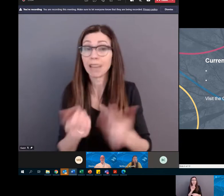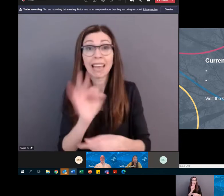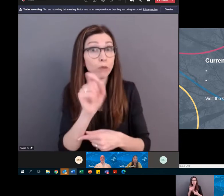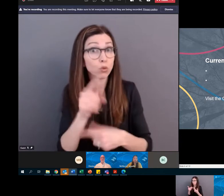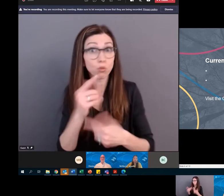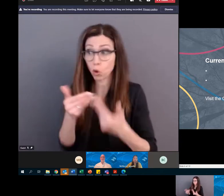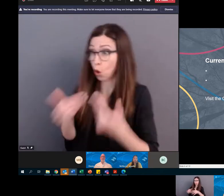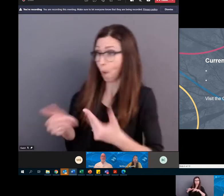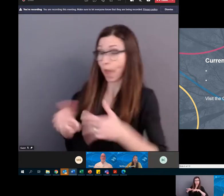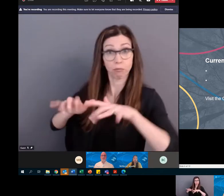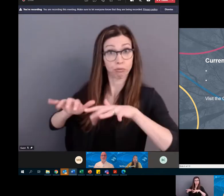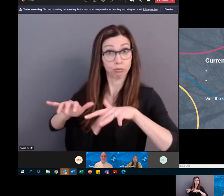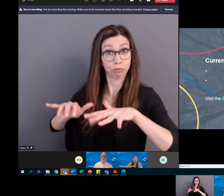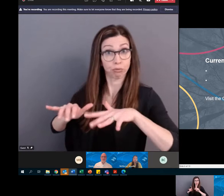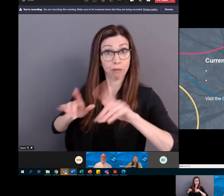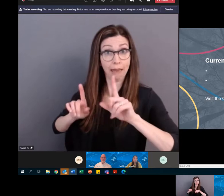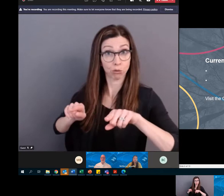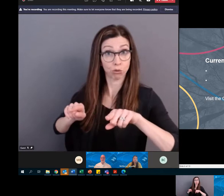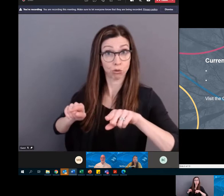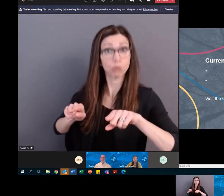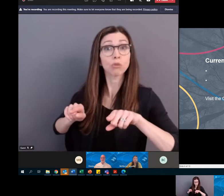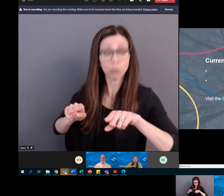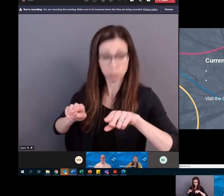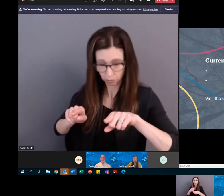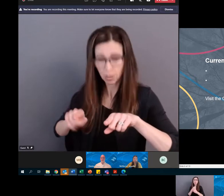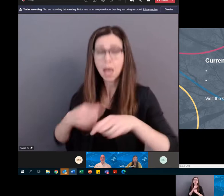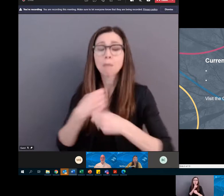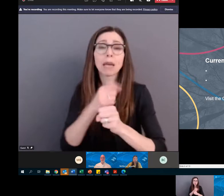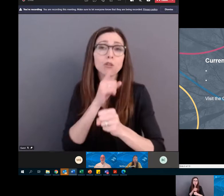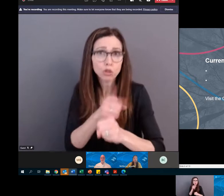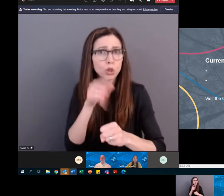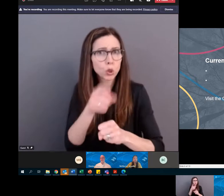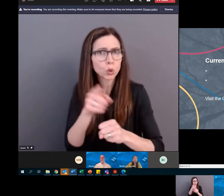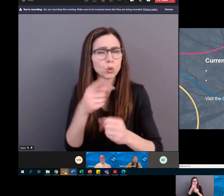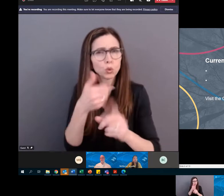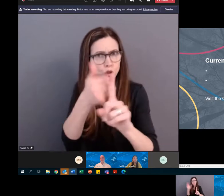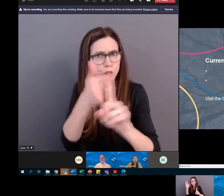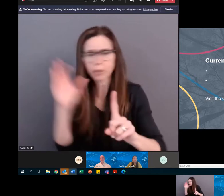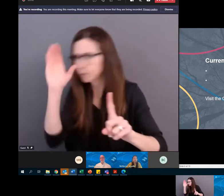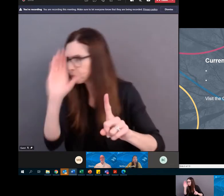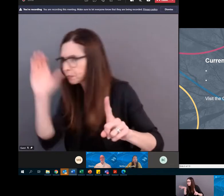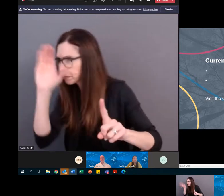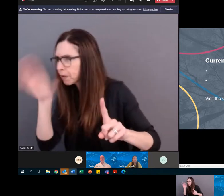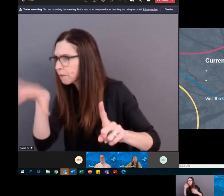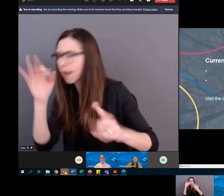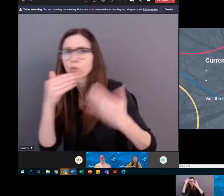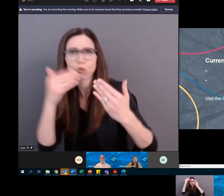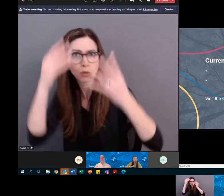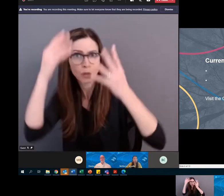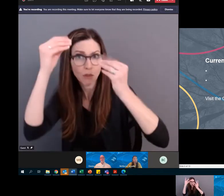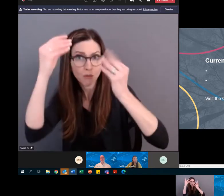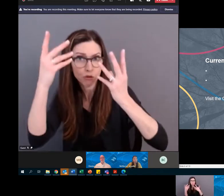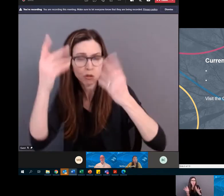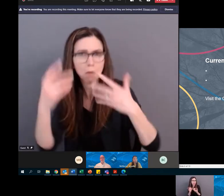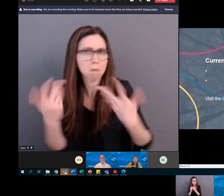make sure that you do so in an informed and sensitive manner. A few things to consider when deciding whether